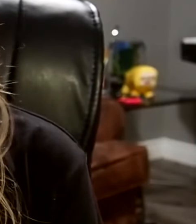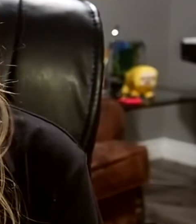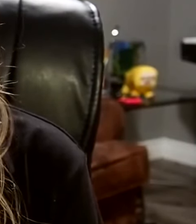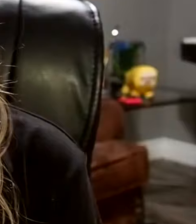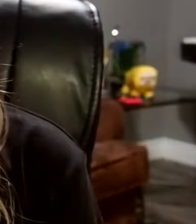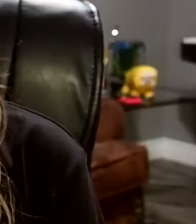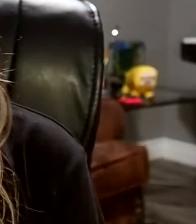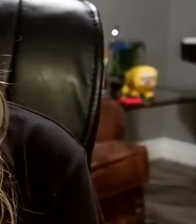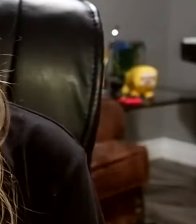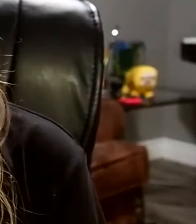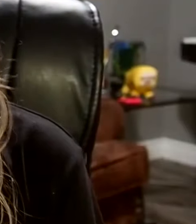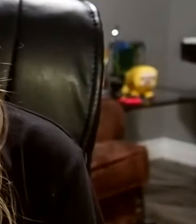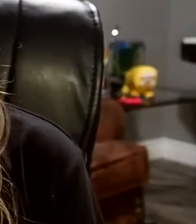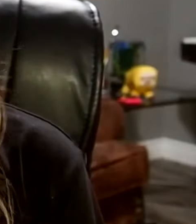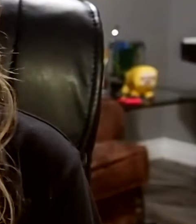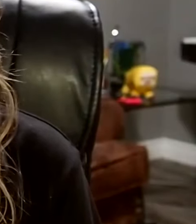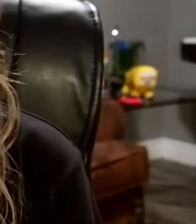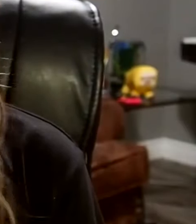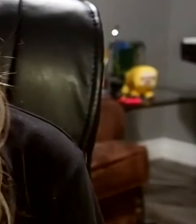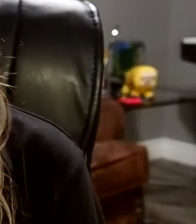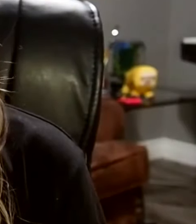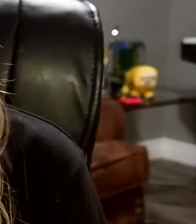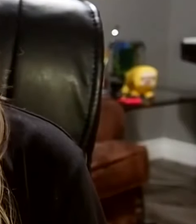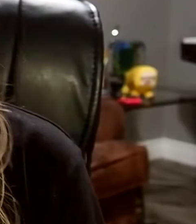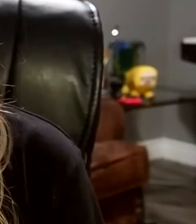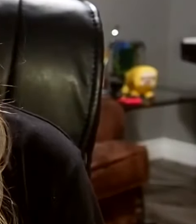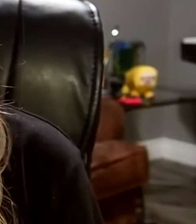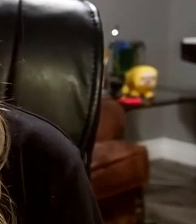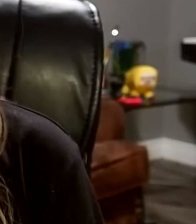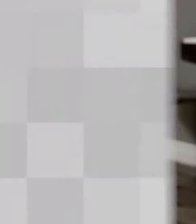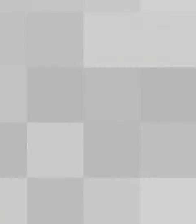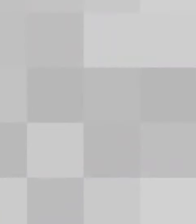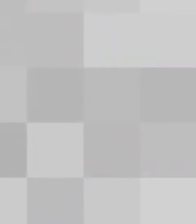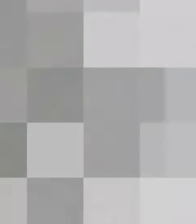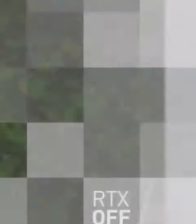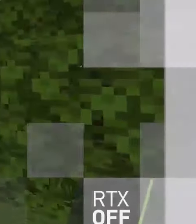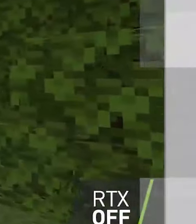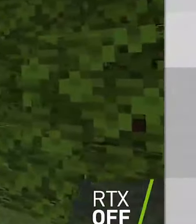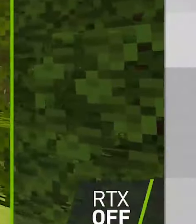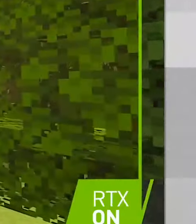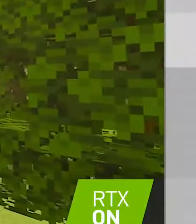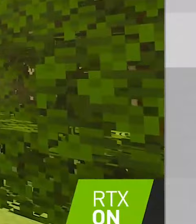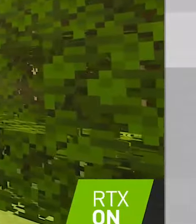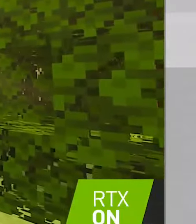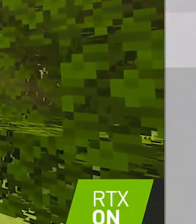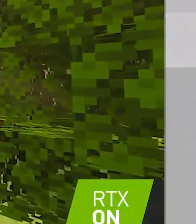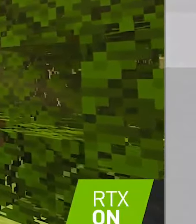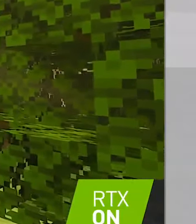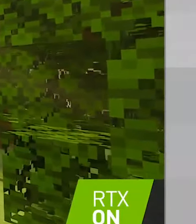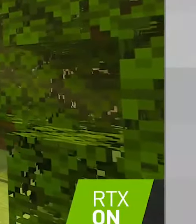I WAS INVITED TO THE EARLY ACCESS BETA FOR MINECRAFT WITH RTX ON WINDOWS 10 EDITION AND OH, MY GOSH.